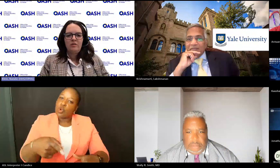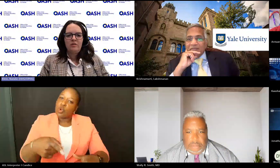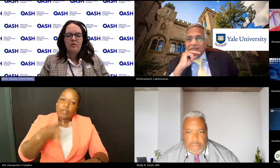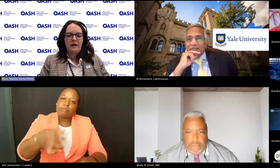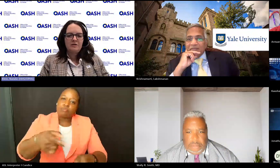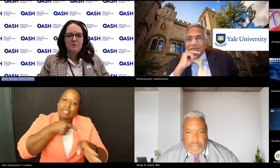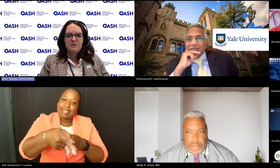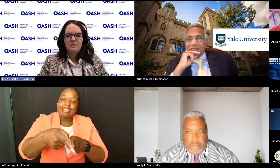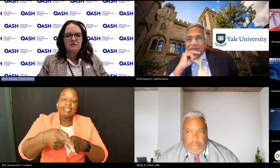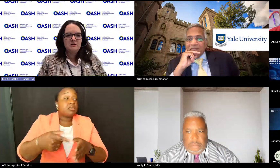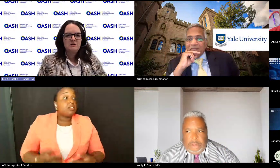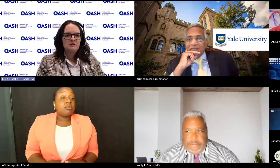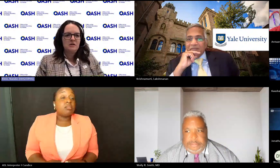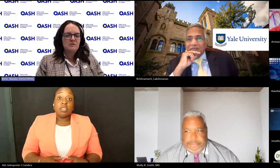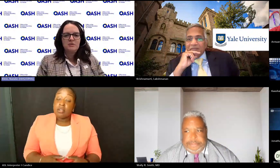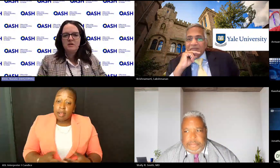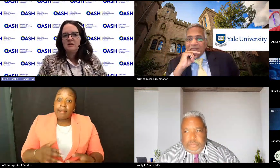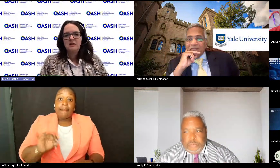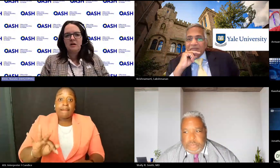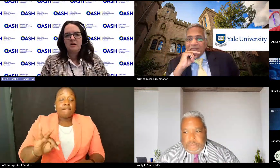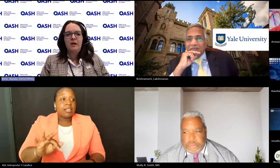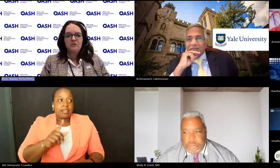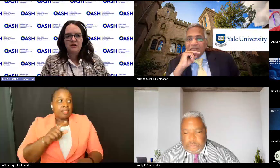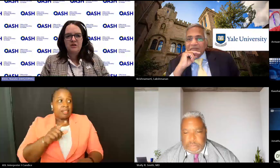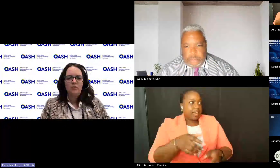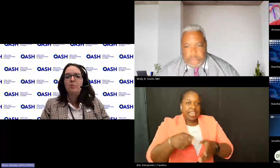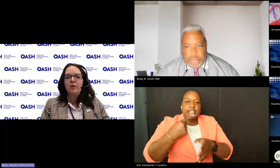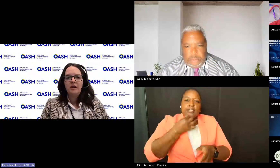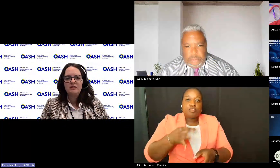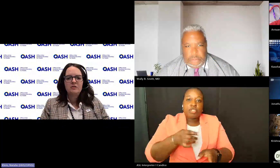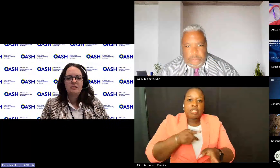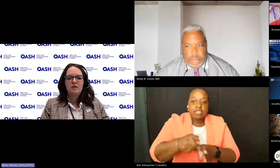whether that expertise is the expertise that a patient -- only a patient or a